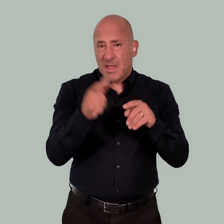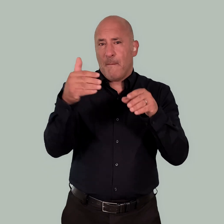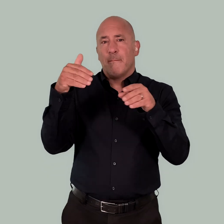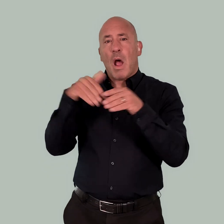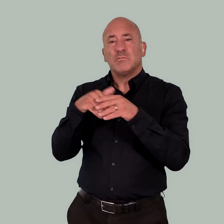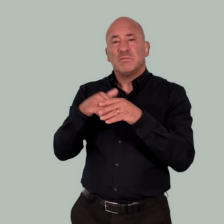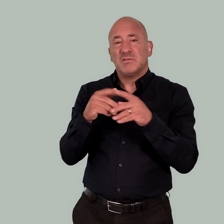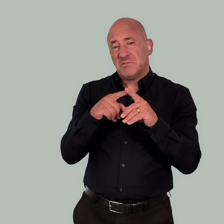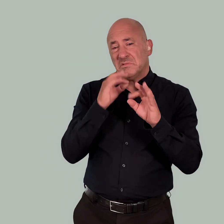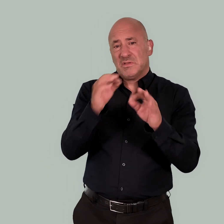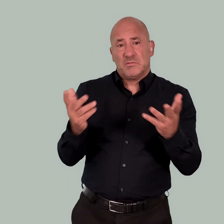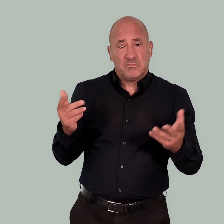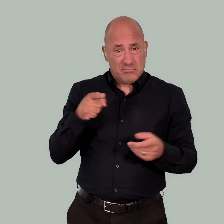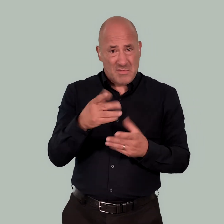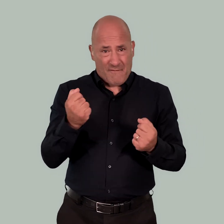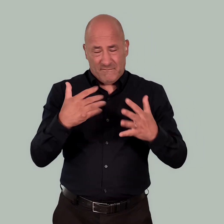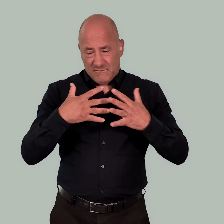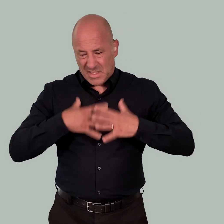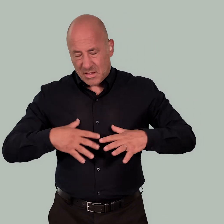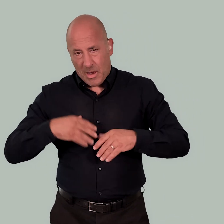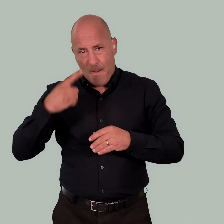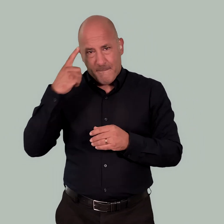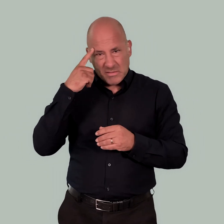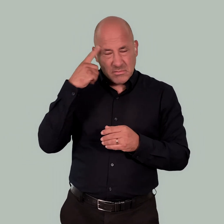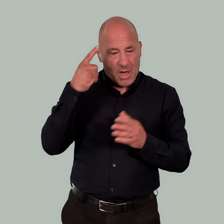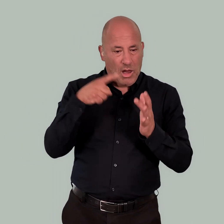Participants are asked ‘Do you have any long-standing physical